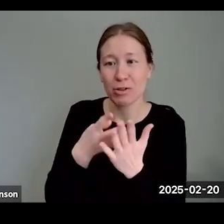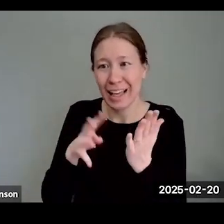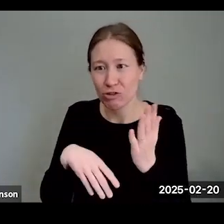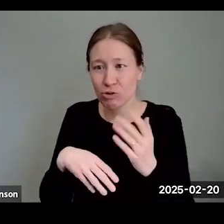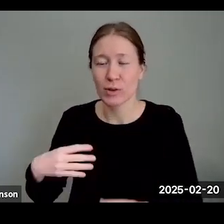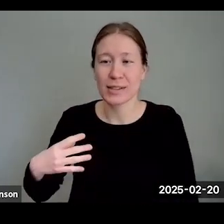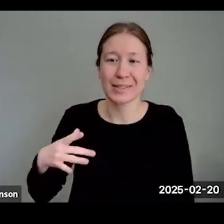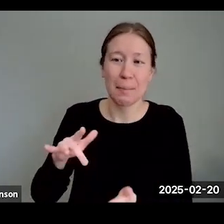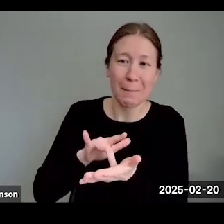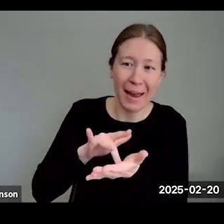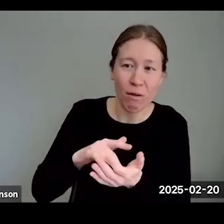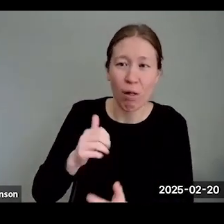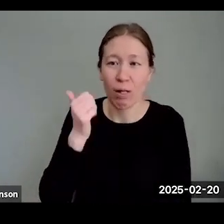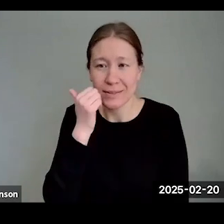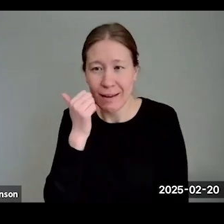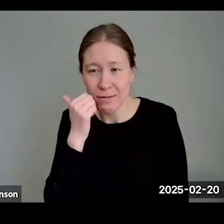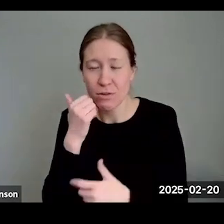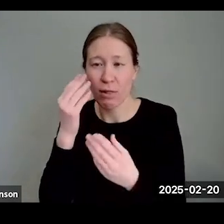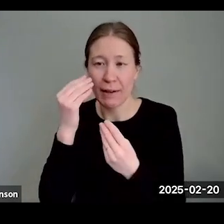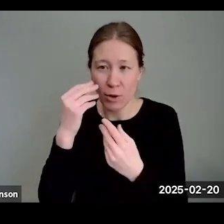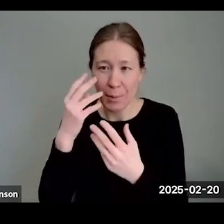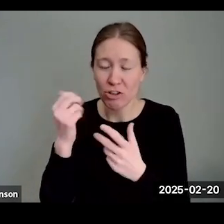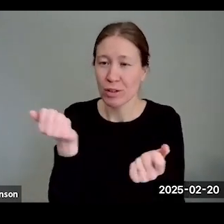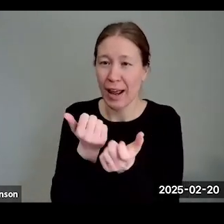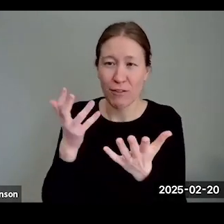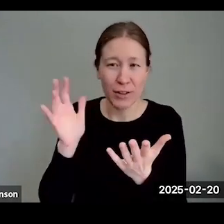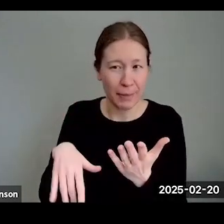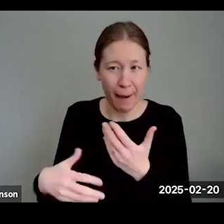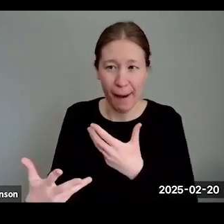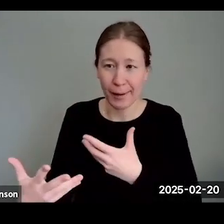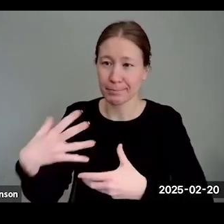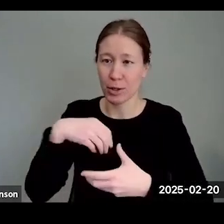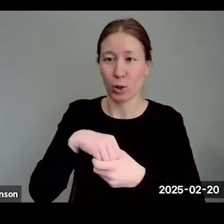So all of these items will be included in an effective job description.